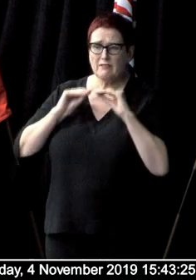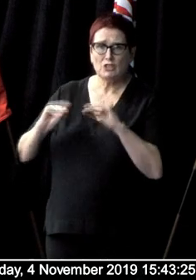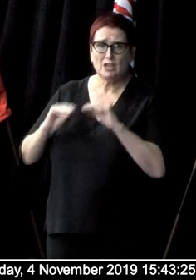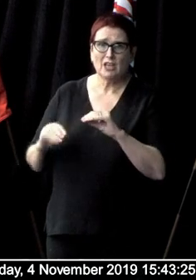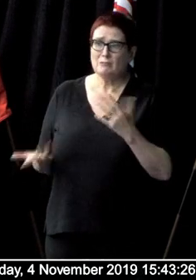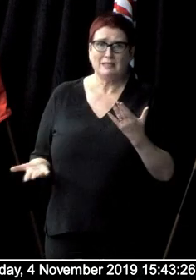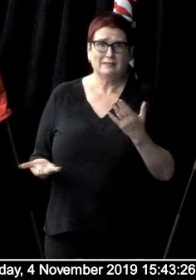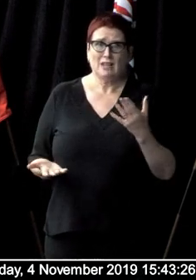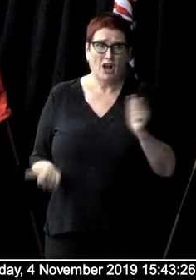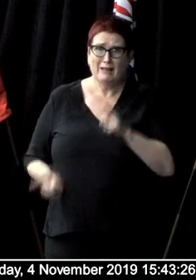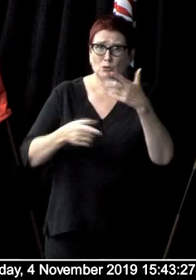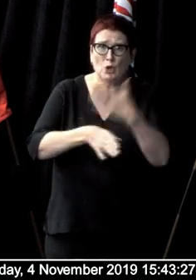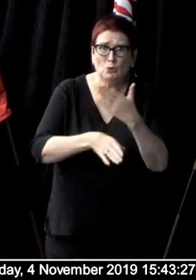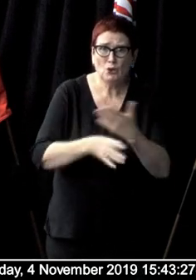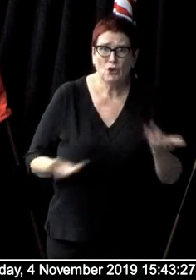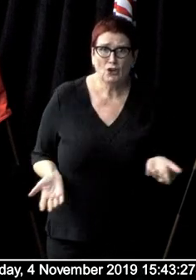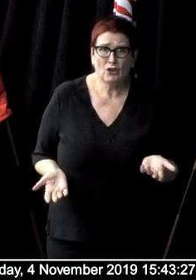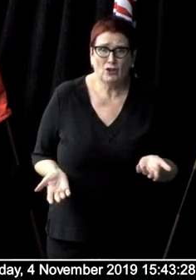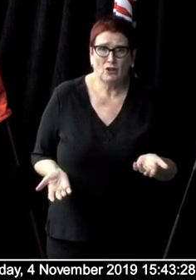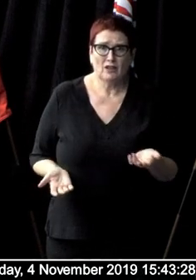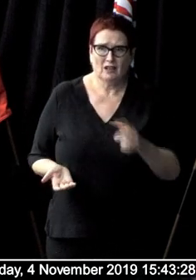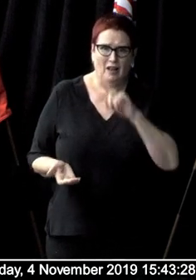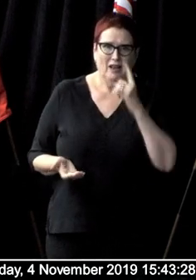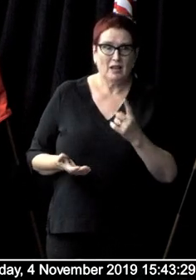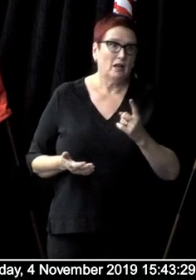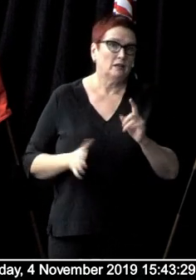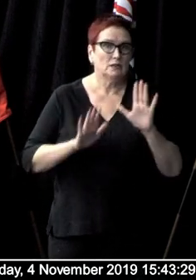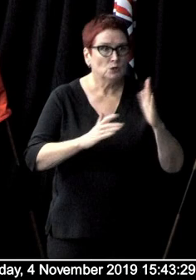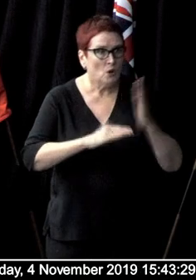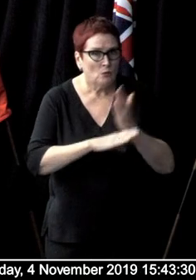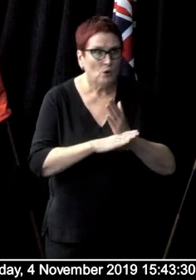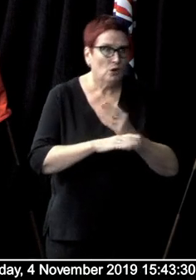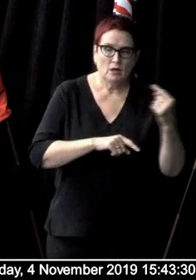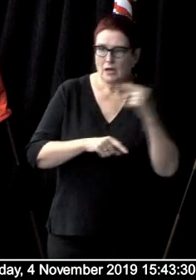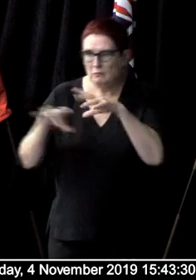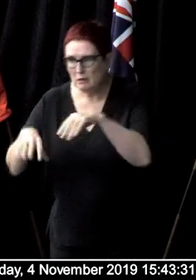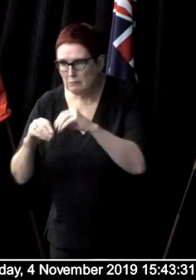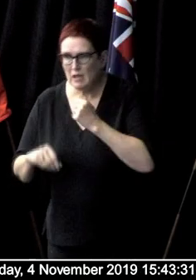and I just couldn’t, you know, take every – take that phone call, have to pick up my